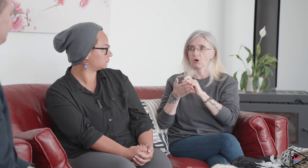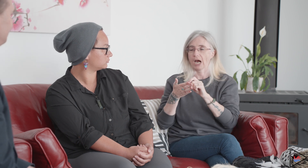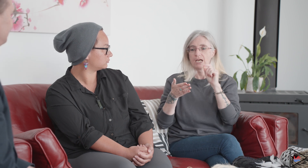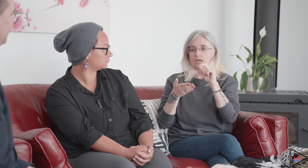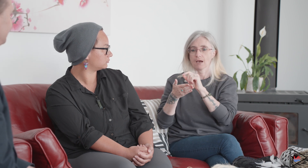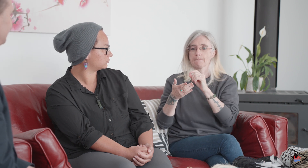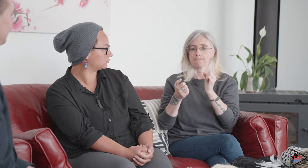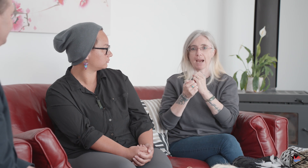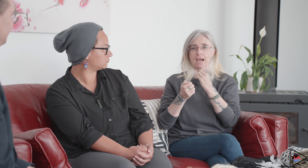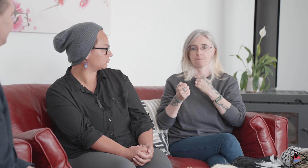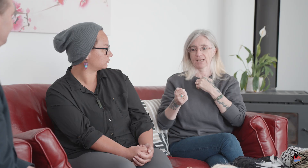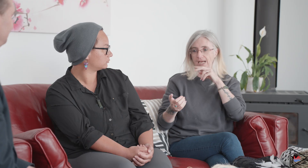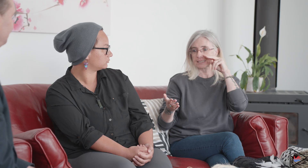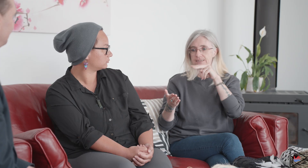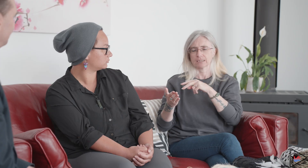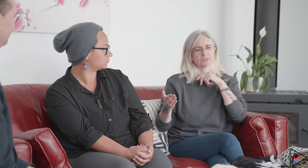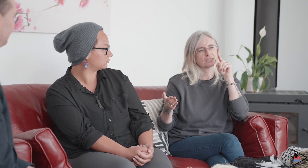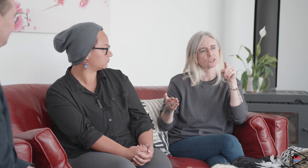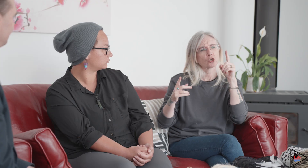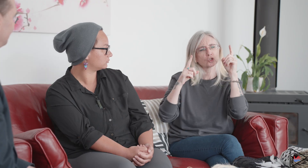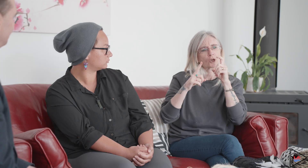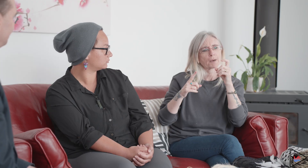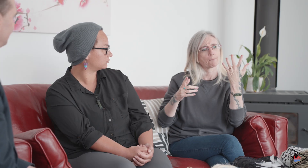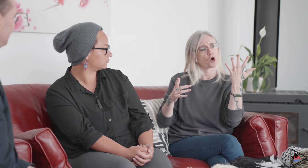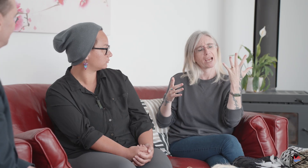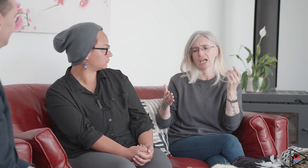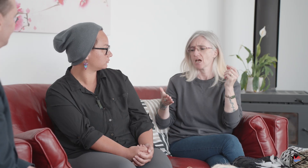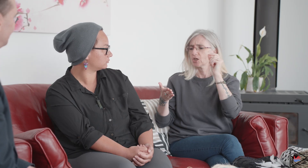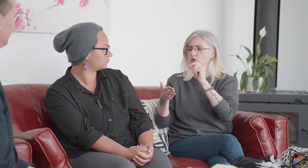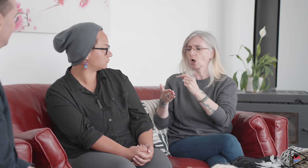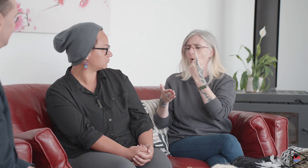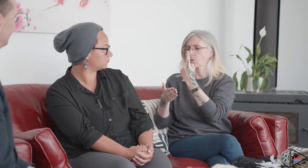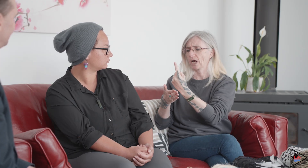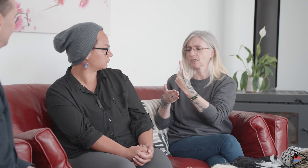own designs. And so by transferring that onto your own paper, you can actually see, you know,